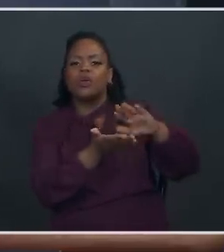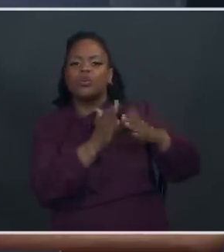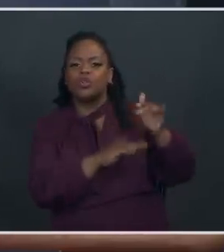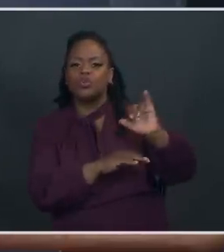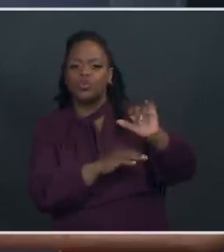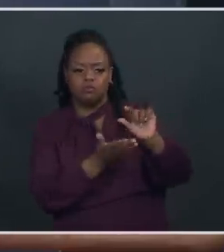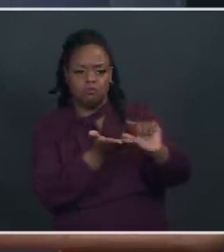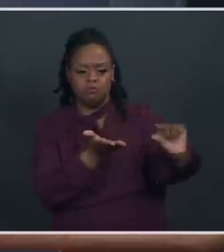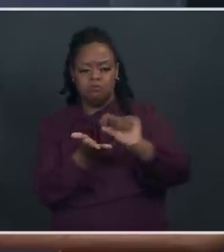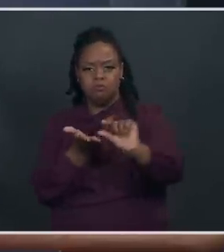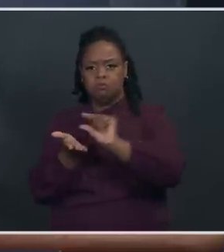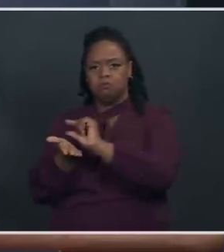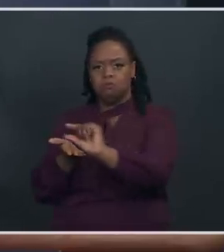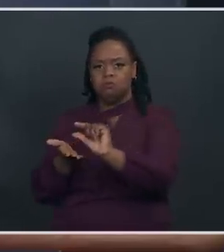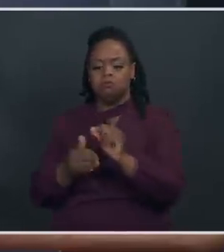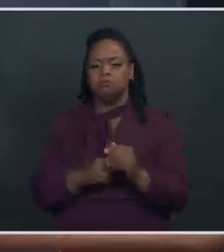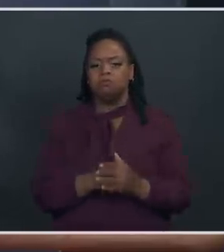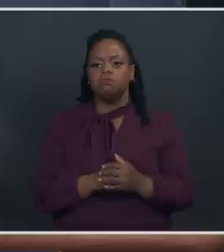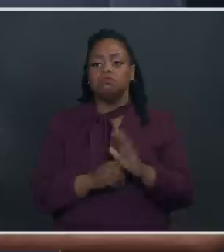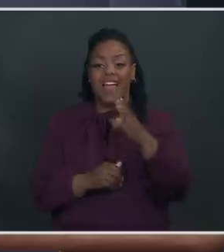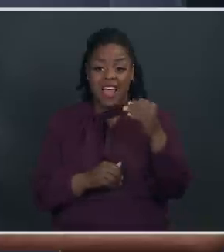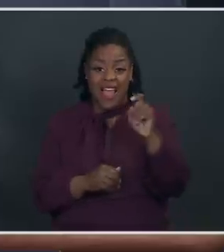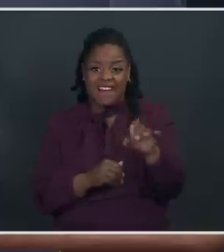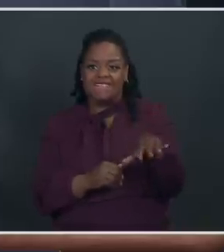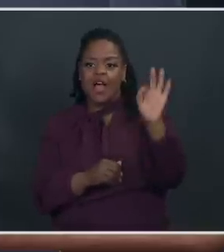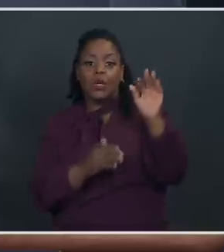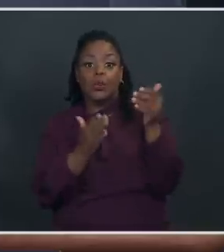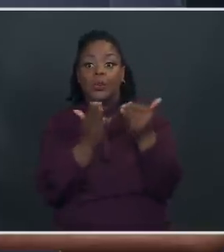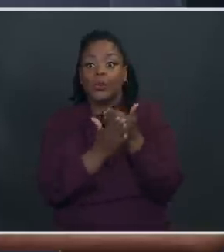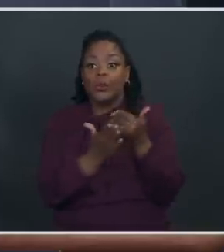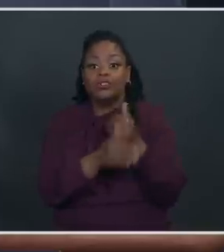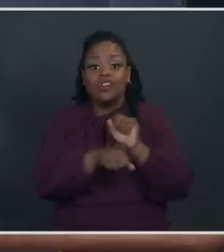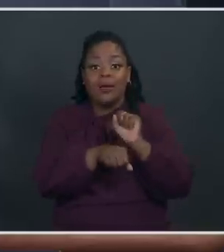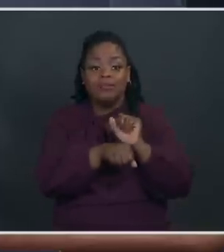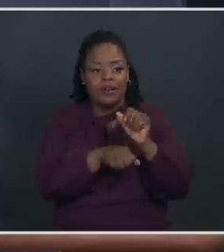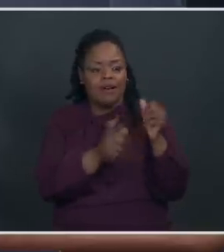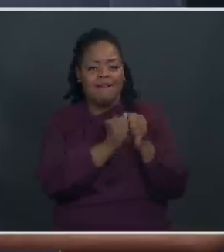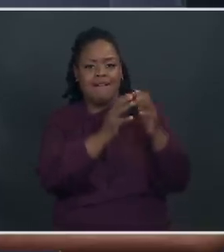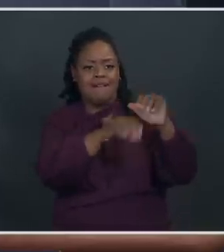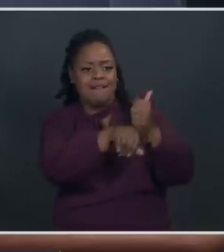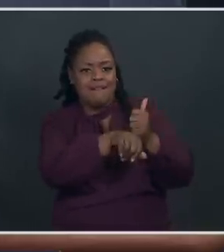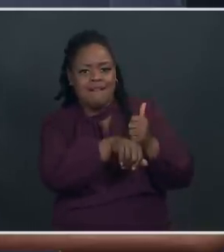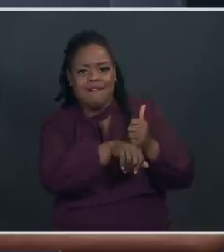that are available and see that better future. President Biden's order establishes a Working Group